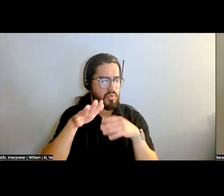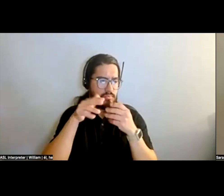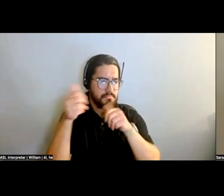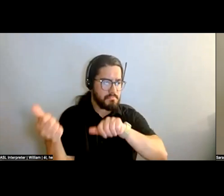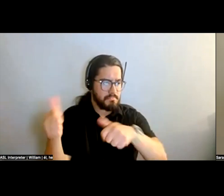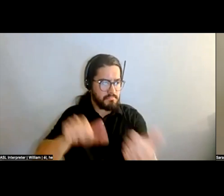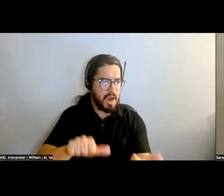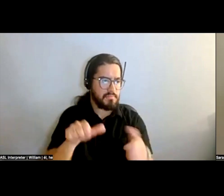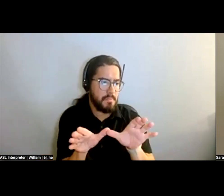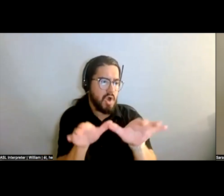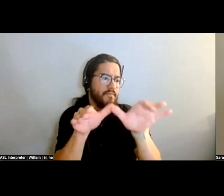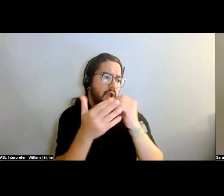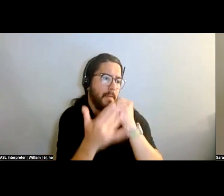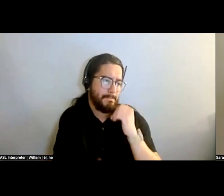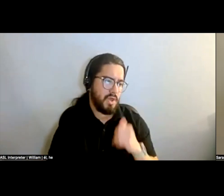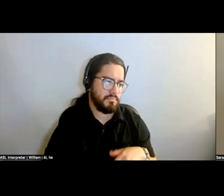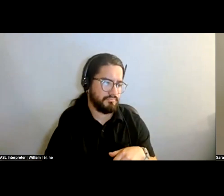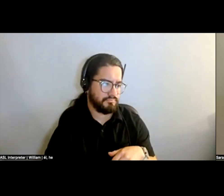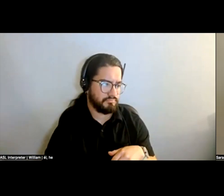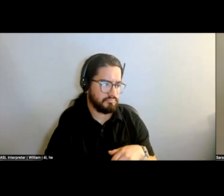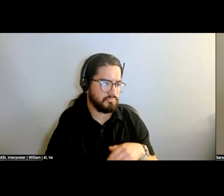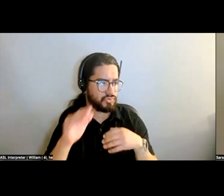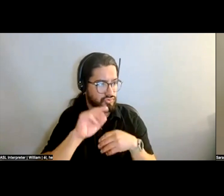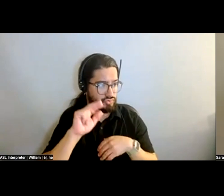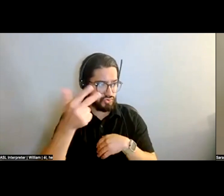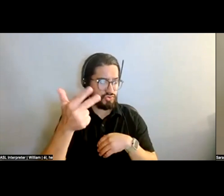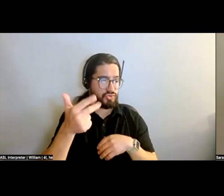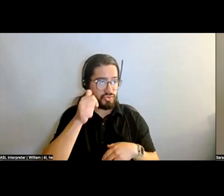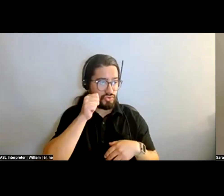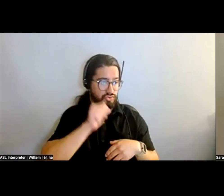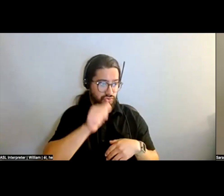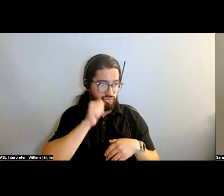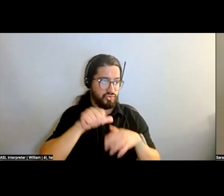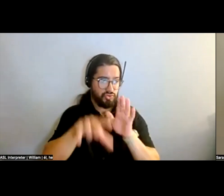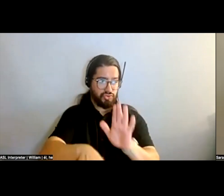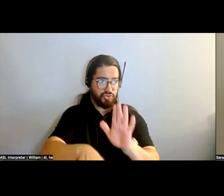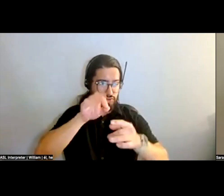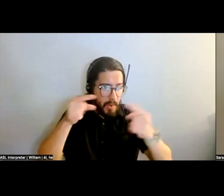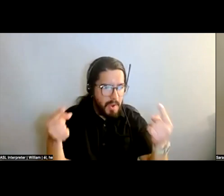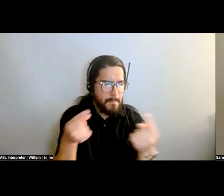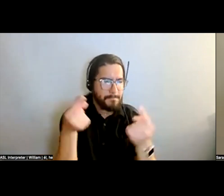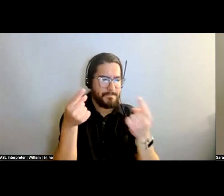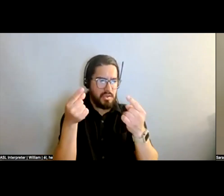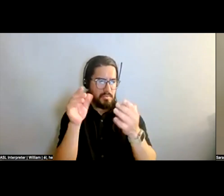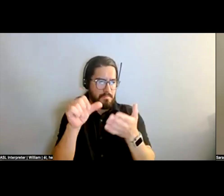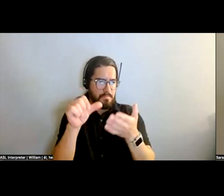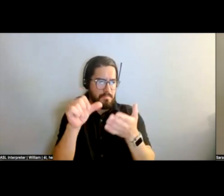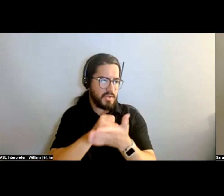in the hands of an old painter and celebrated learn how to cry over spilt milk sir